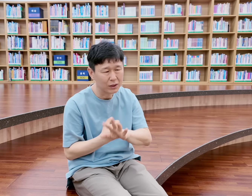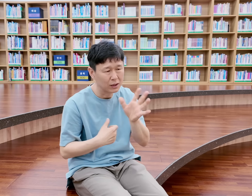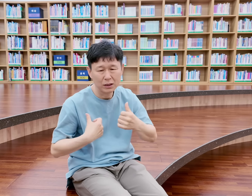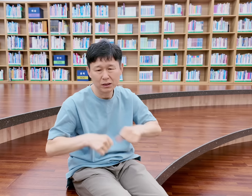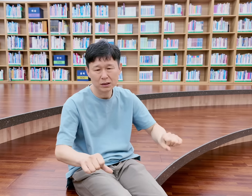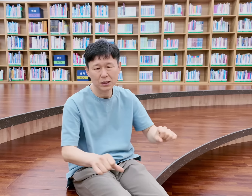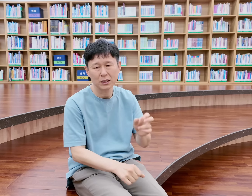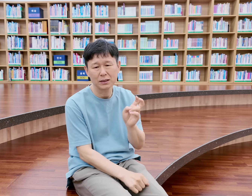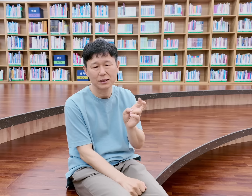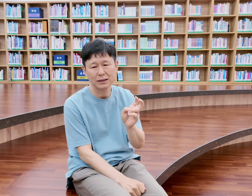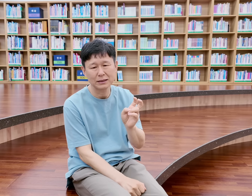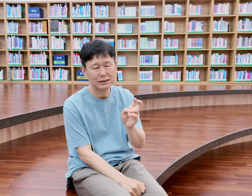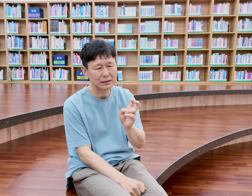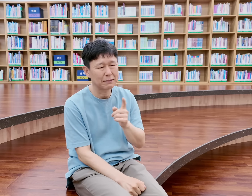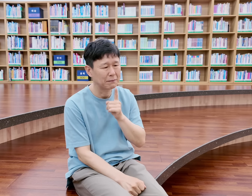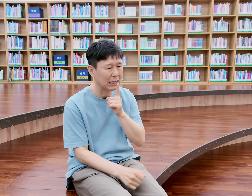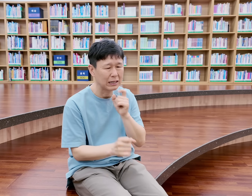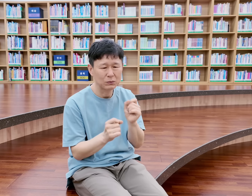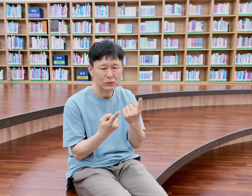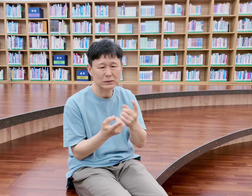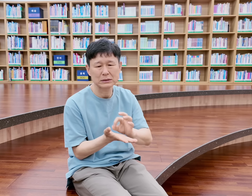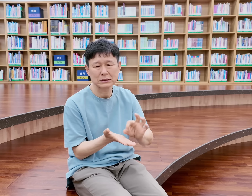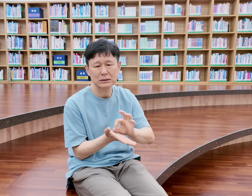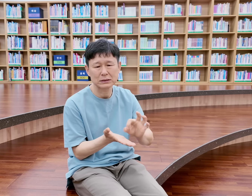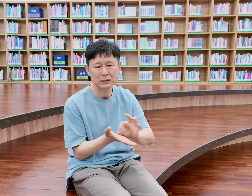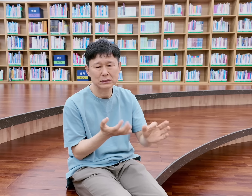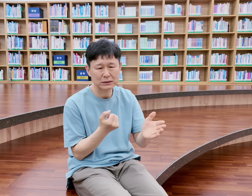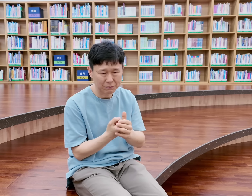most people might have given up midway. I think the students followed along better